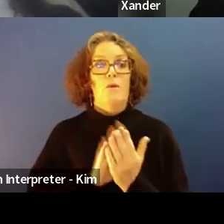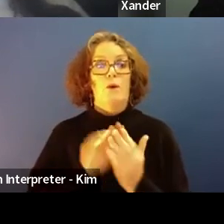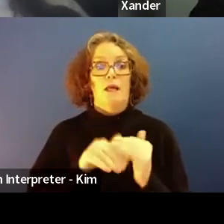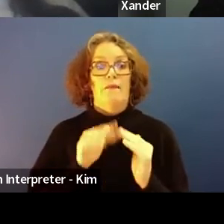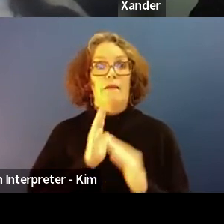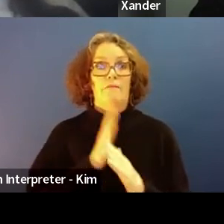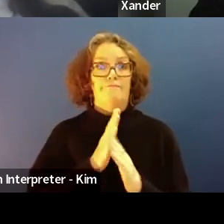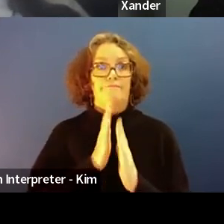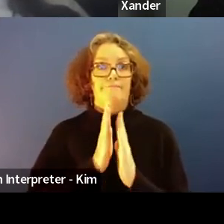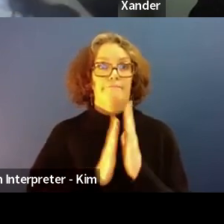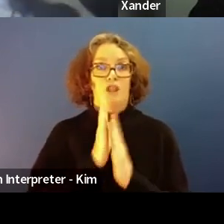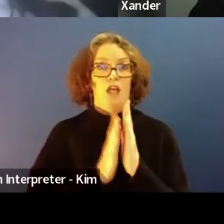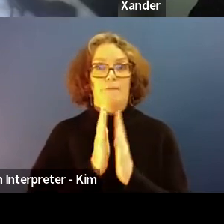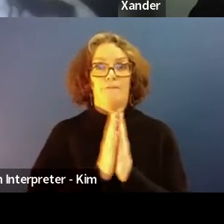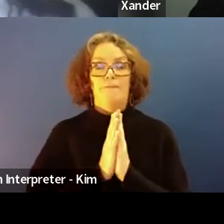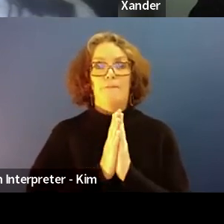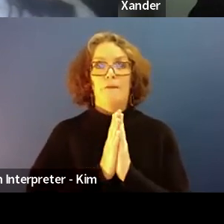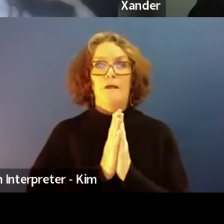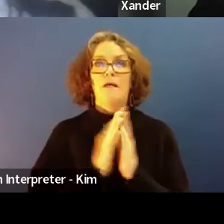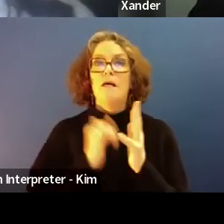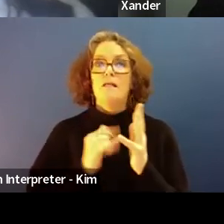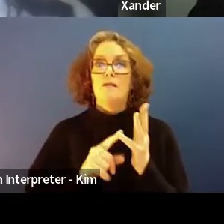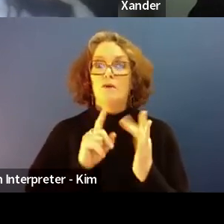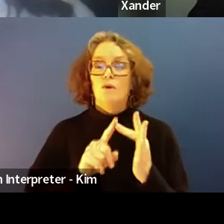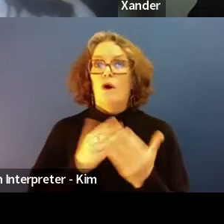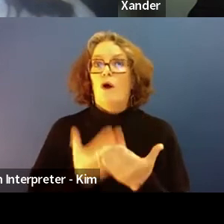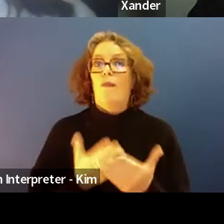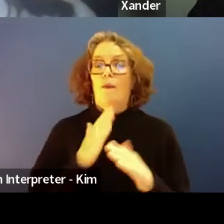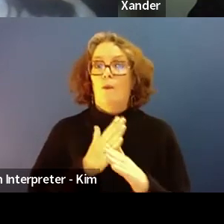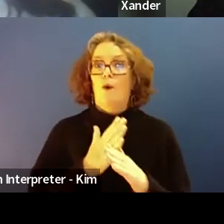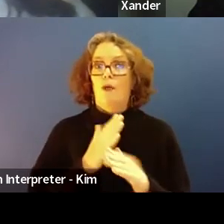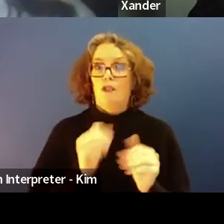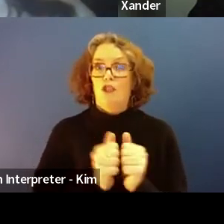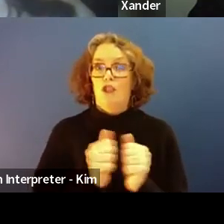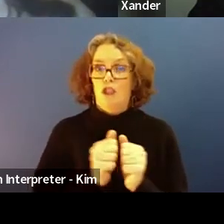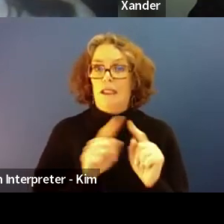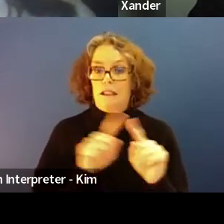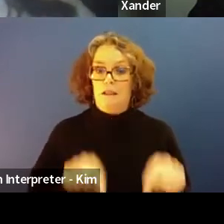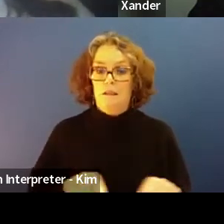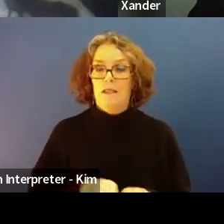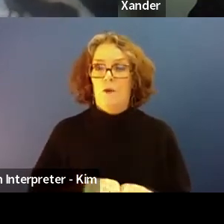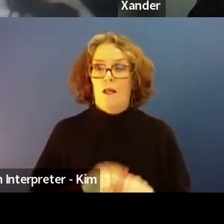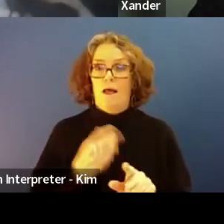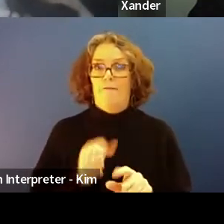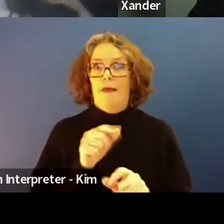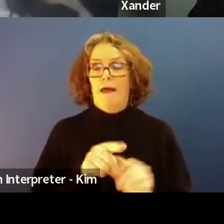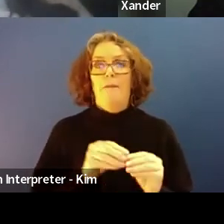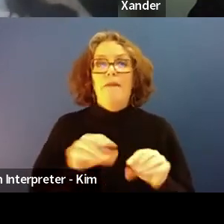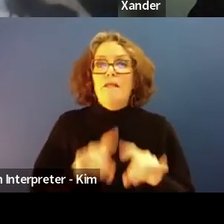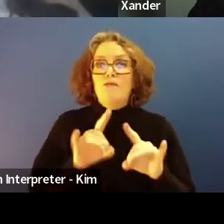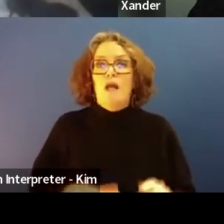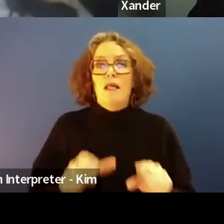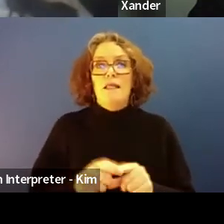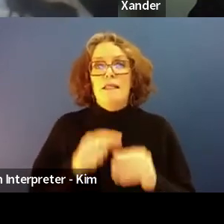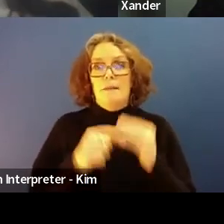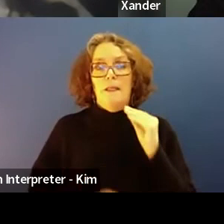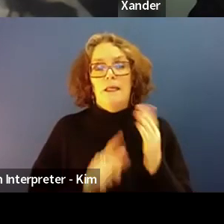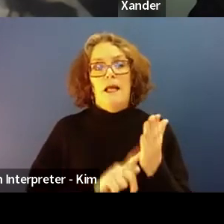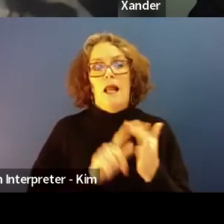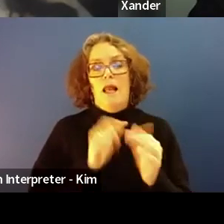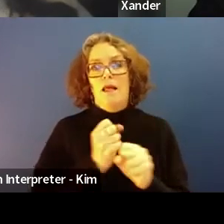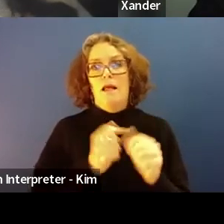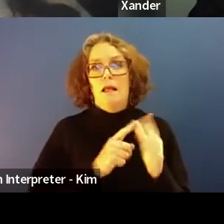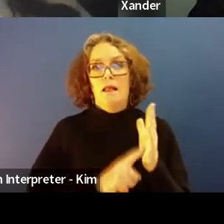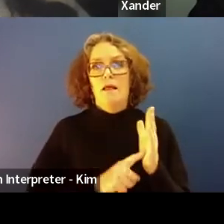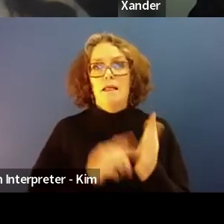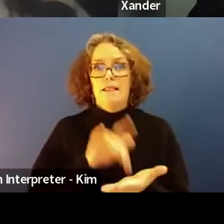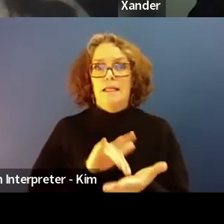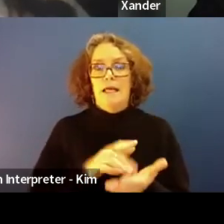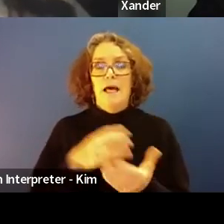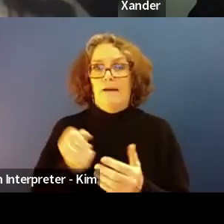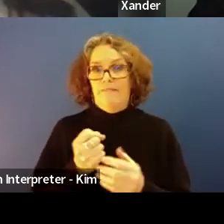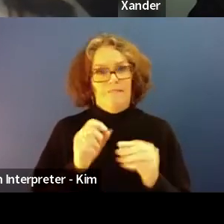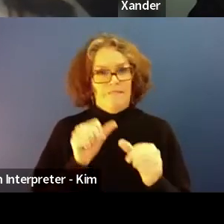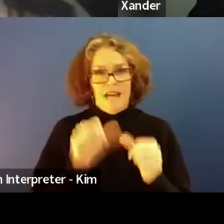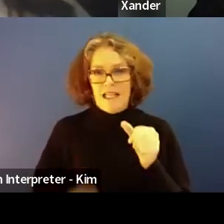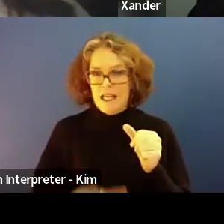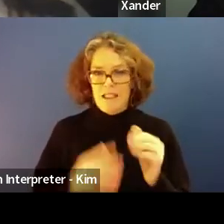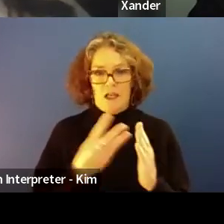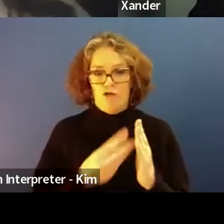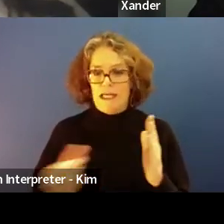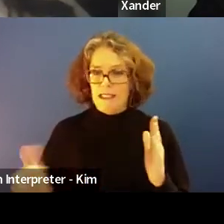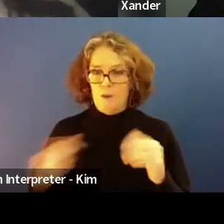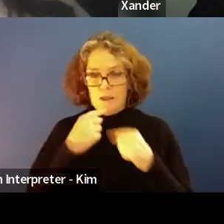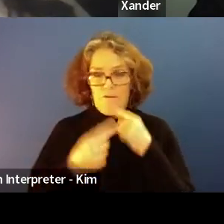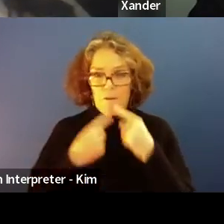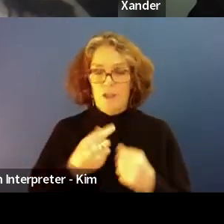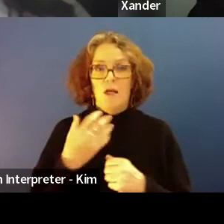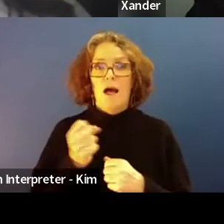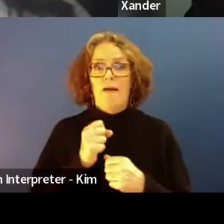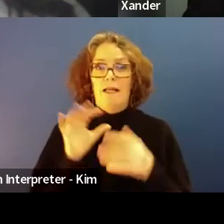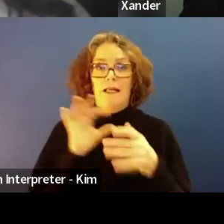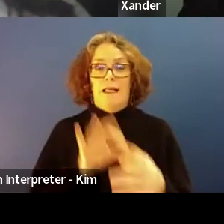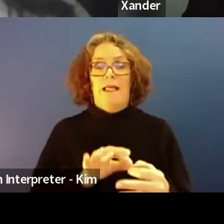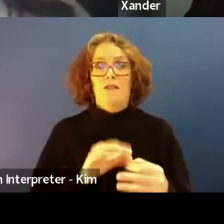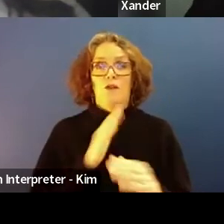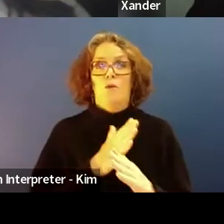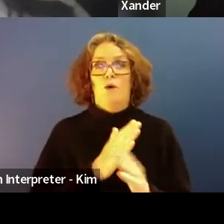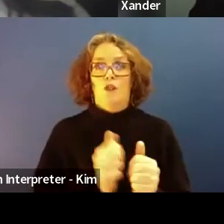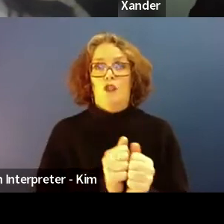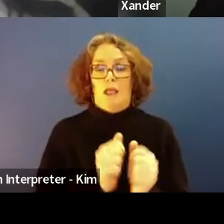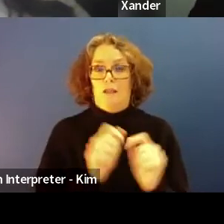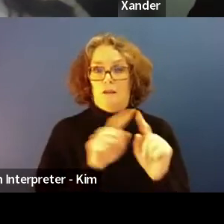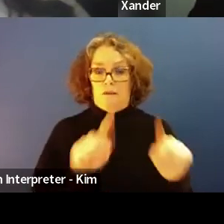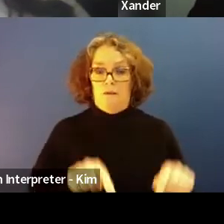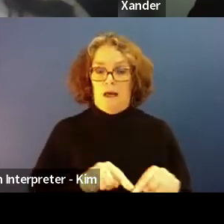Yeah, and it's on the on the worksheet as well, but also the Australian disability legal Santa did a fantastic resource which actually has some free training with it as well and that there's a link to that in the worksheet, which is basically that, you